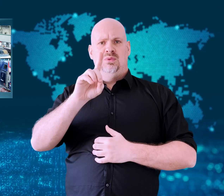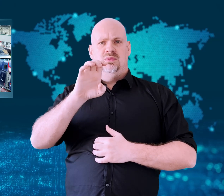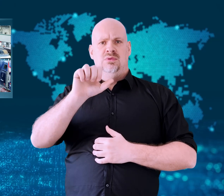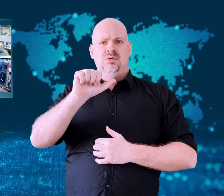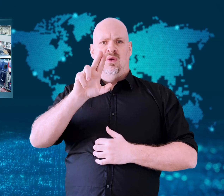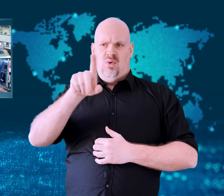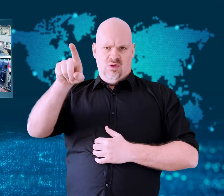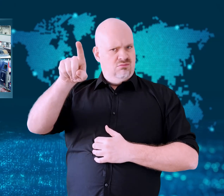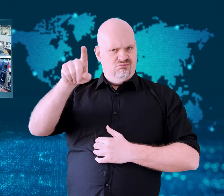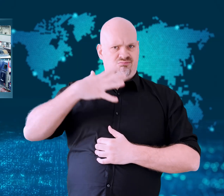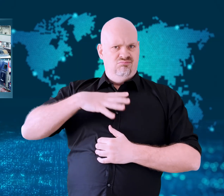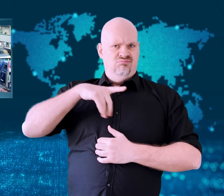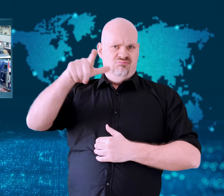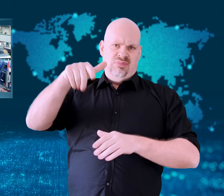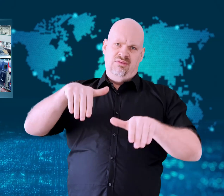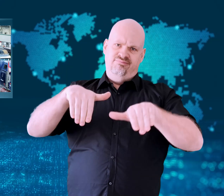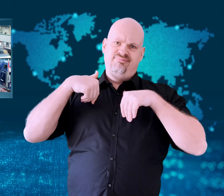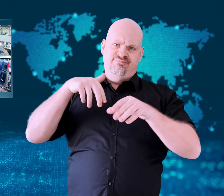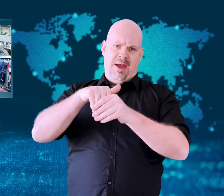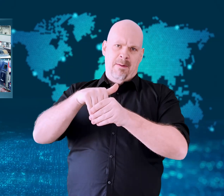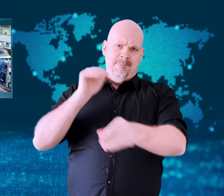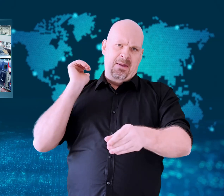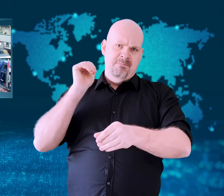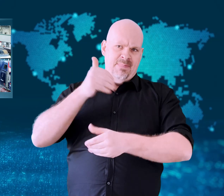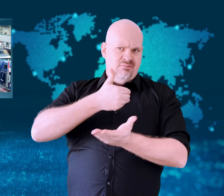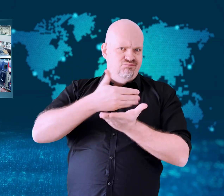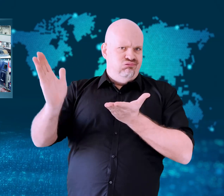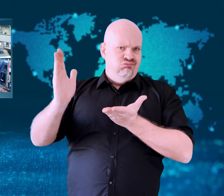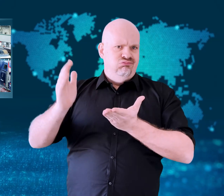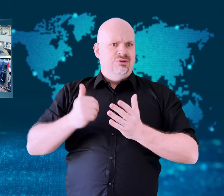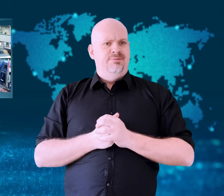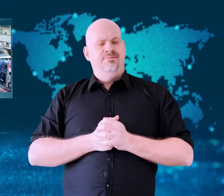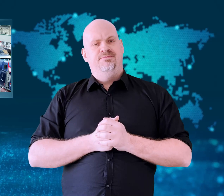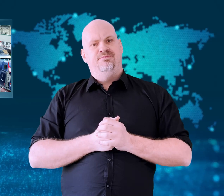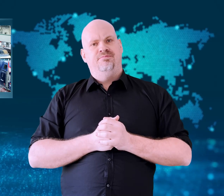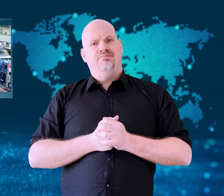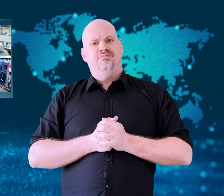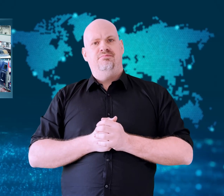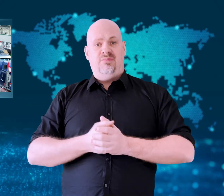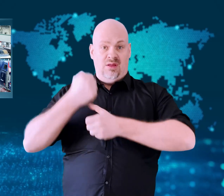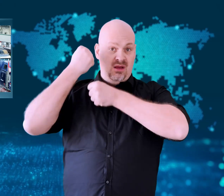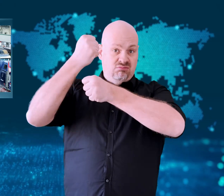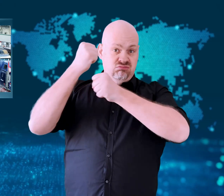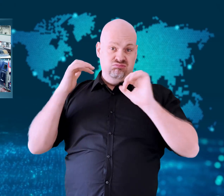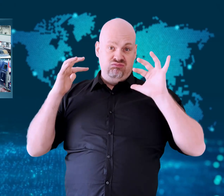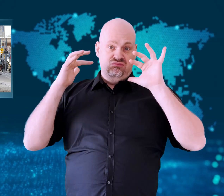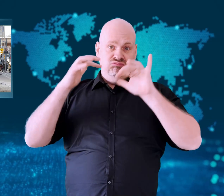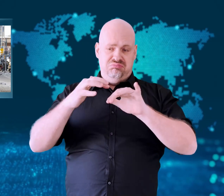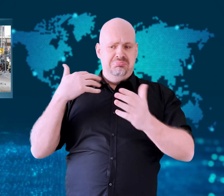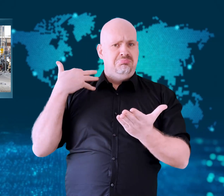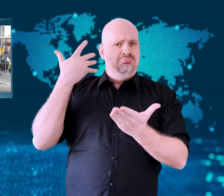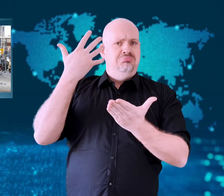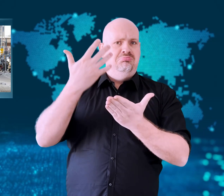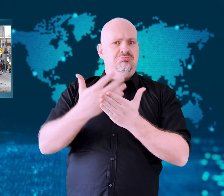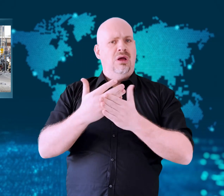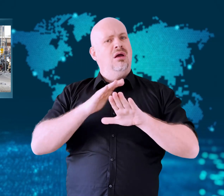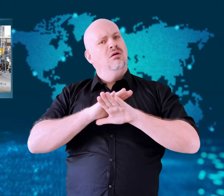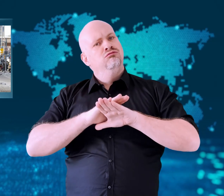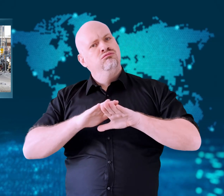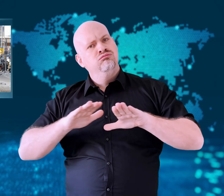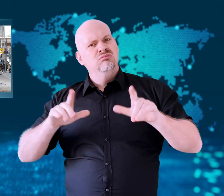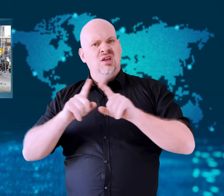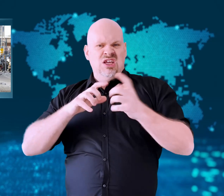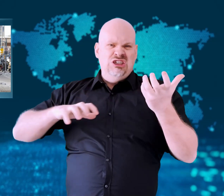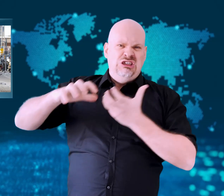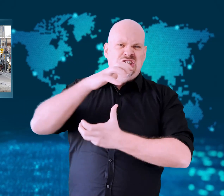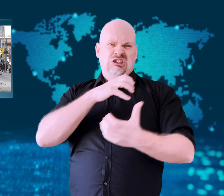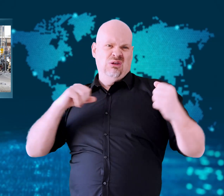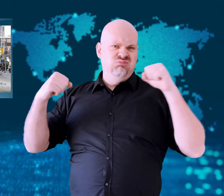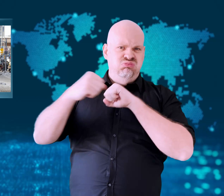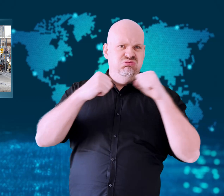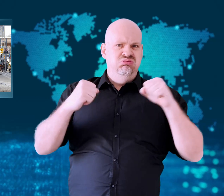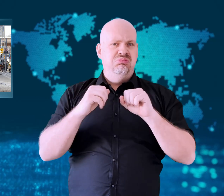The protesters were peaceful as they traveled across the country,